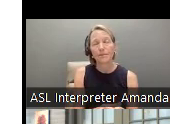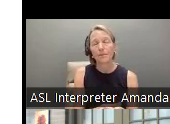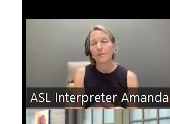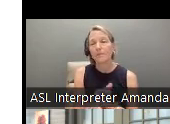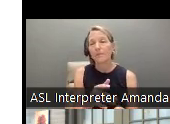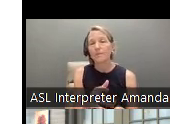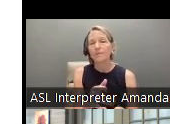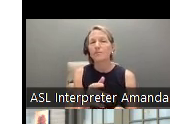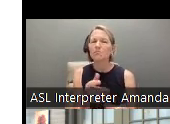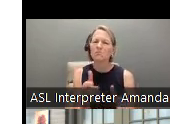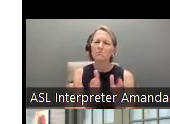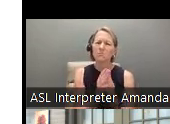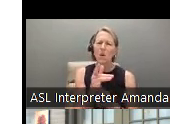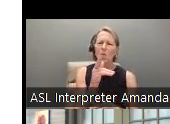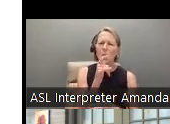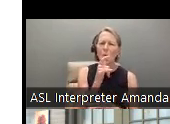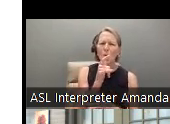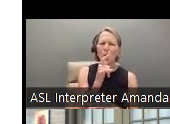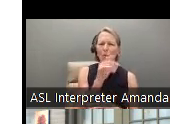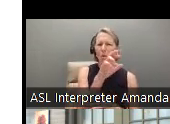so you may ask who can who are these representative payees